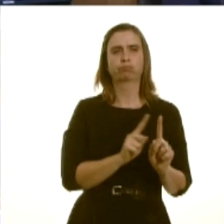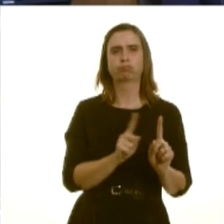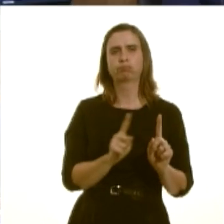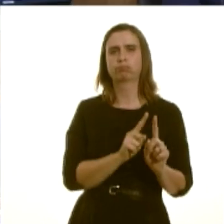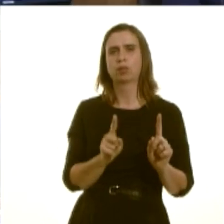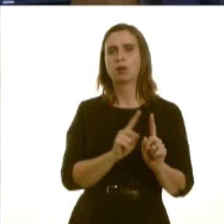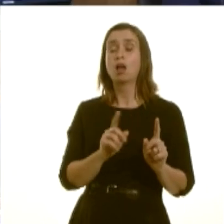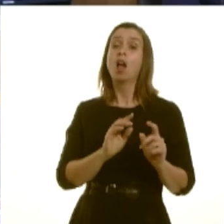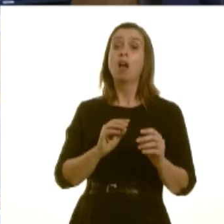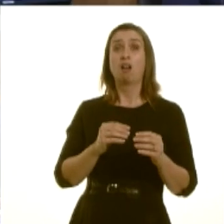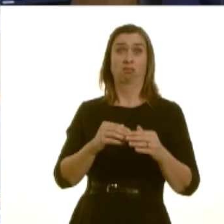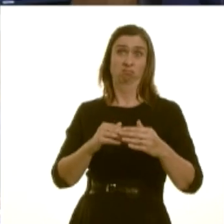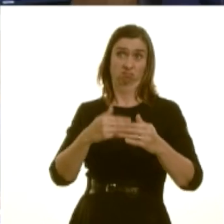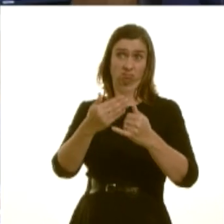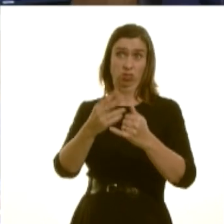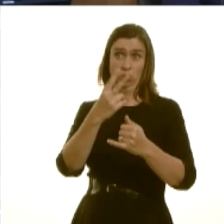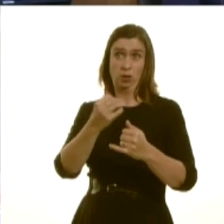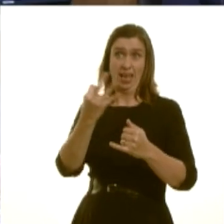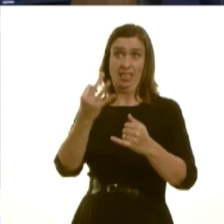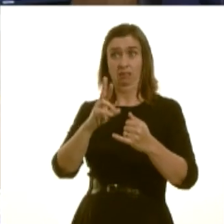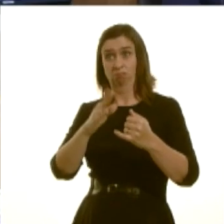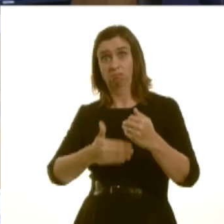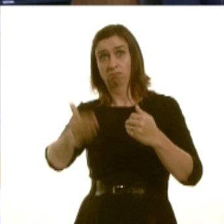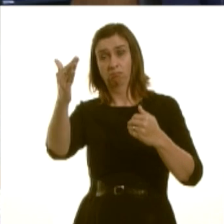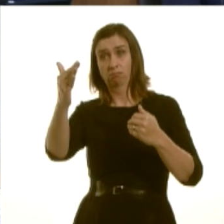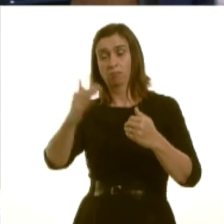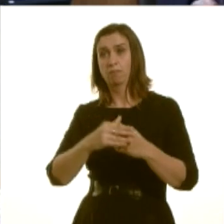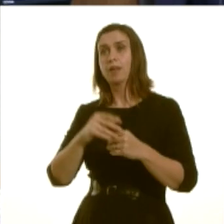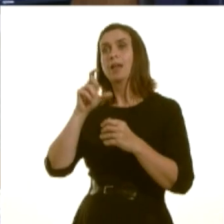in 2018. Additional services on the Heart of Wales and Cambrian lines will also begin